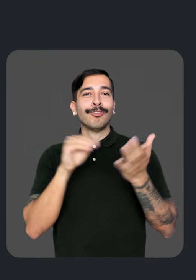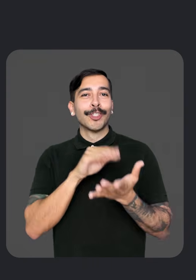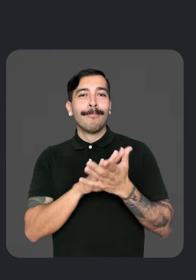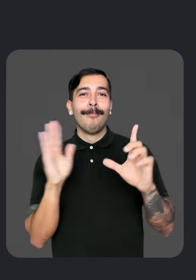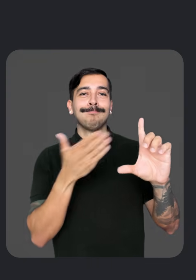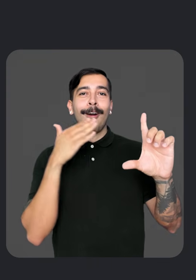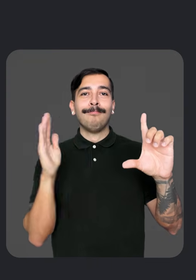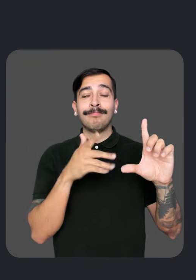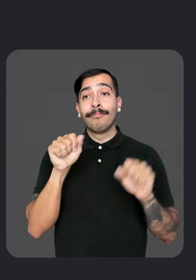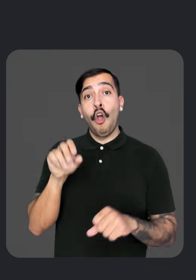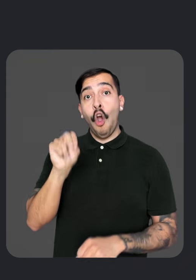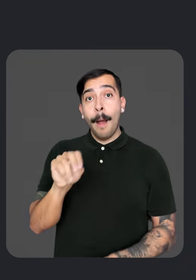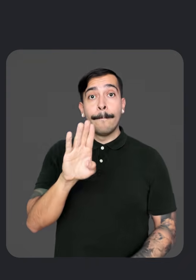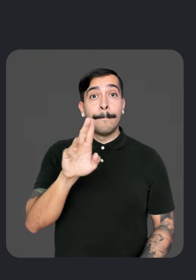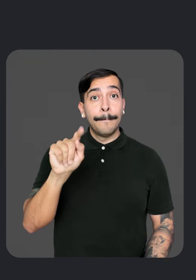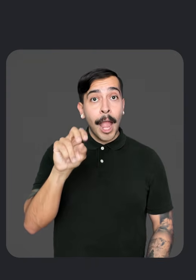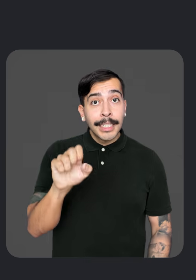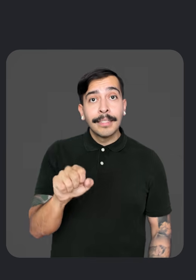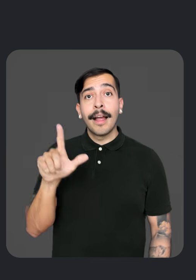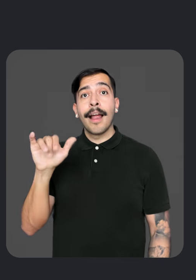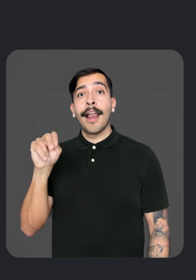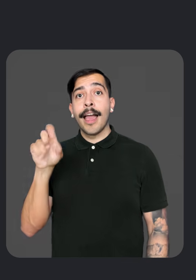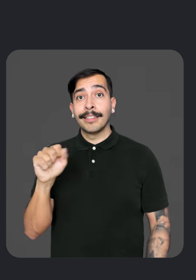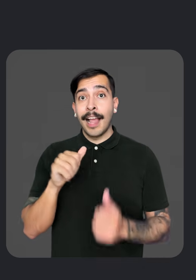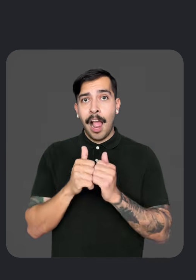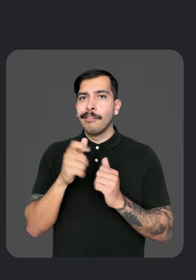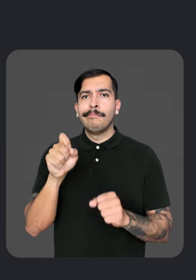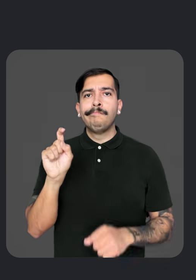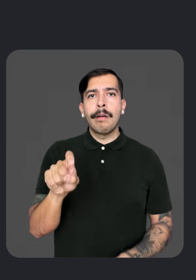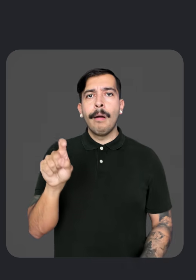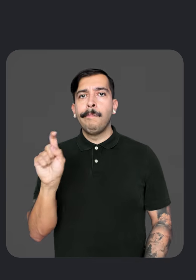Users can also activate buttons and links within the text by toggling